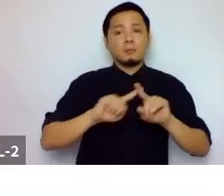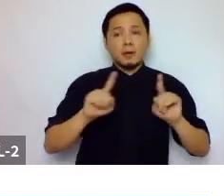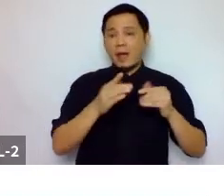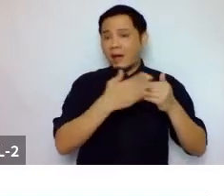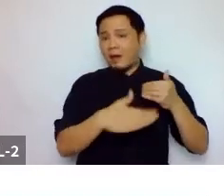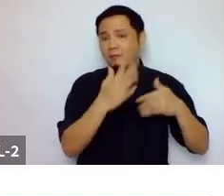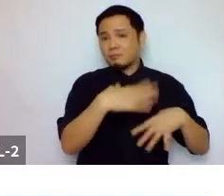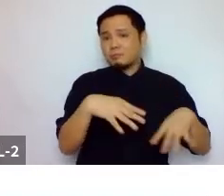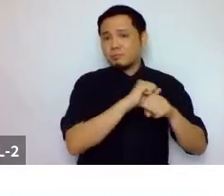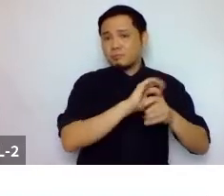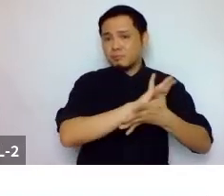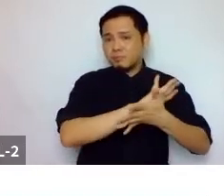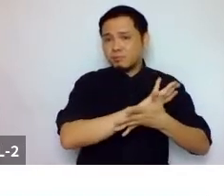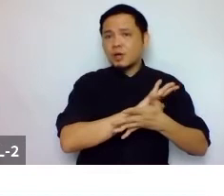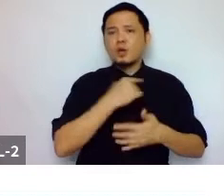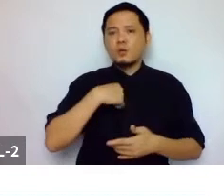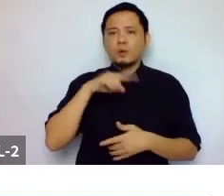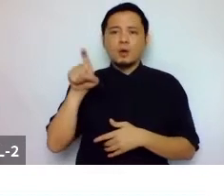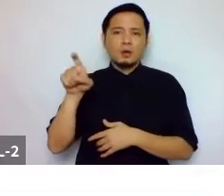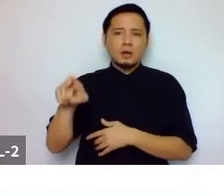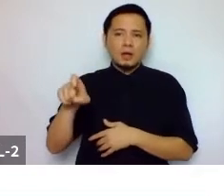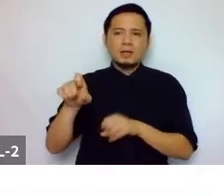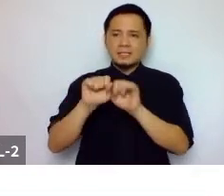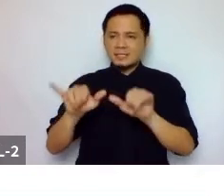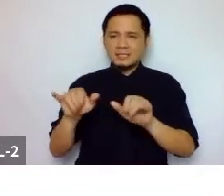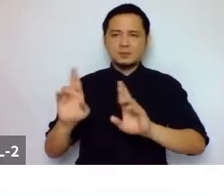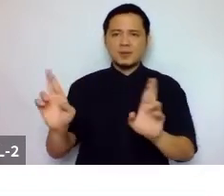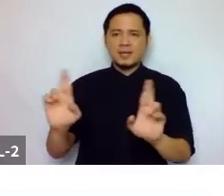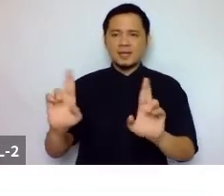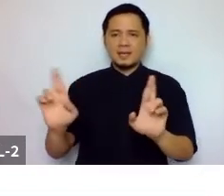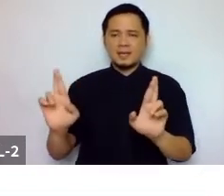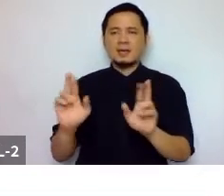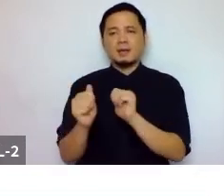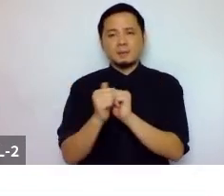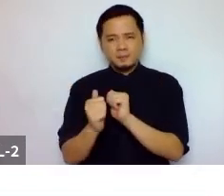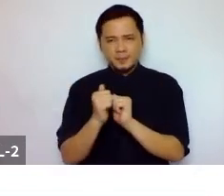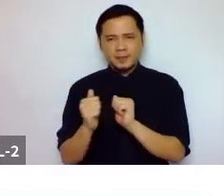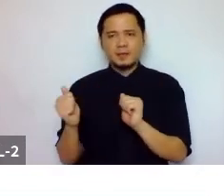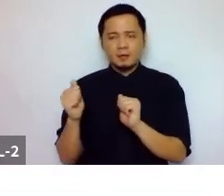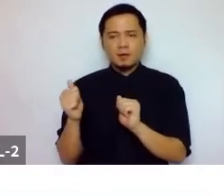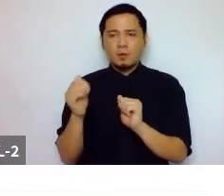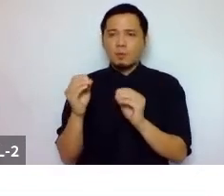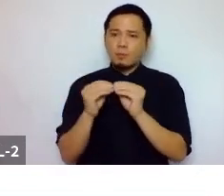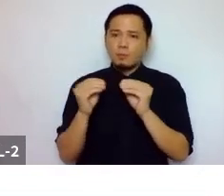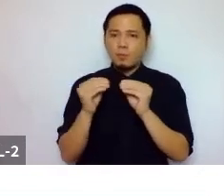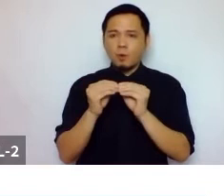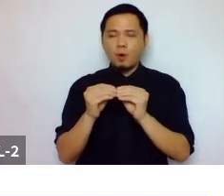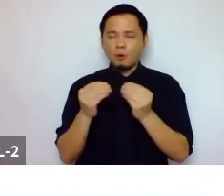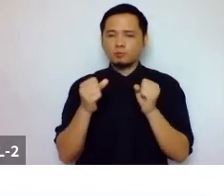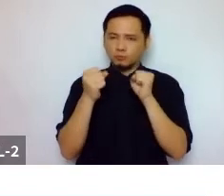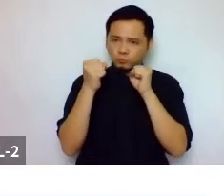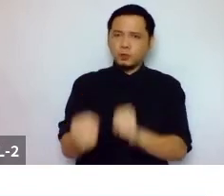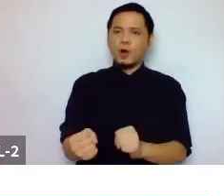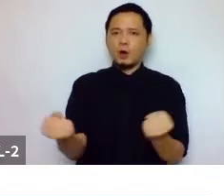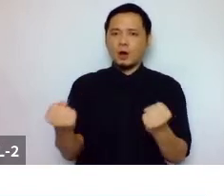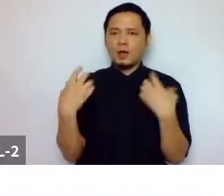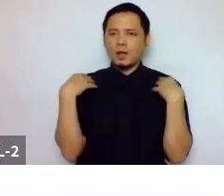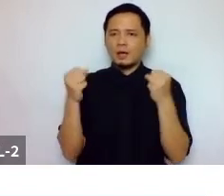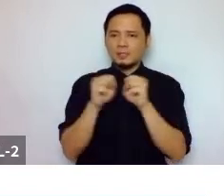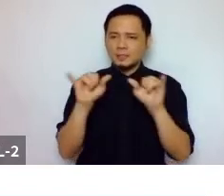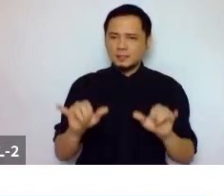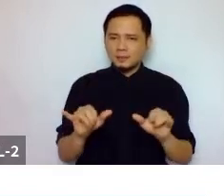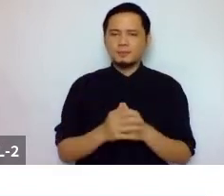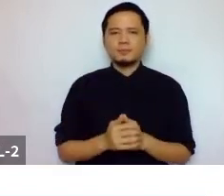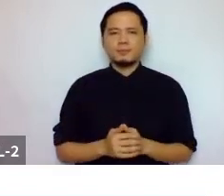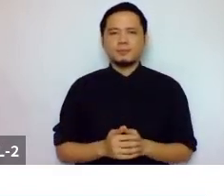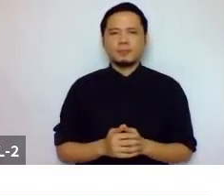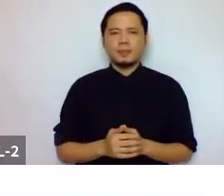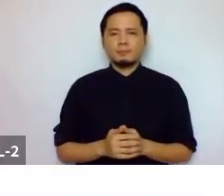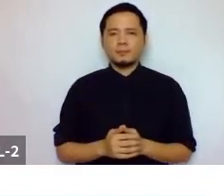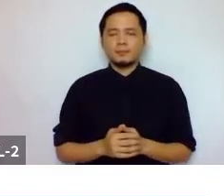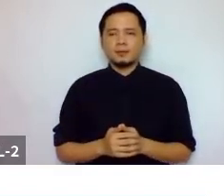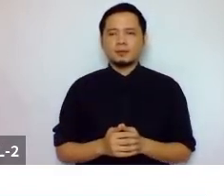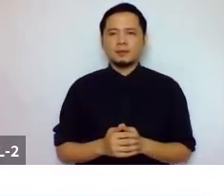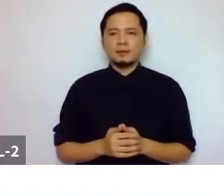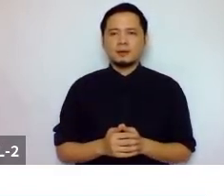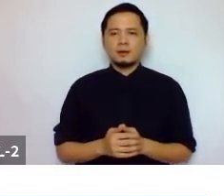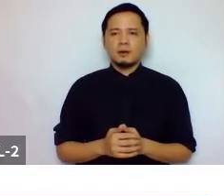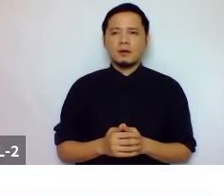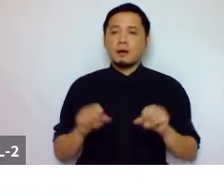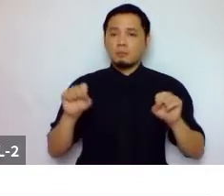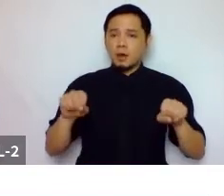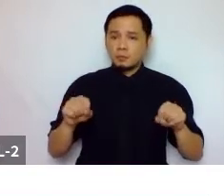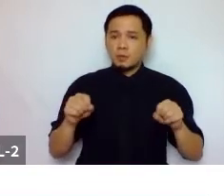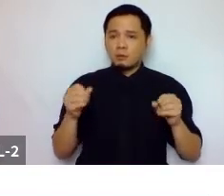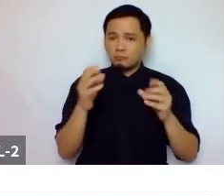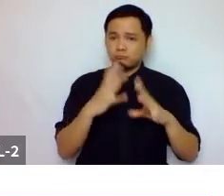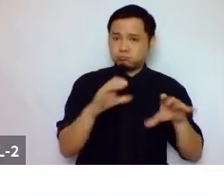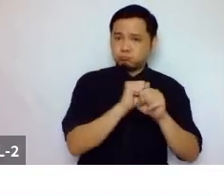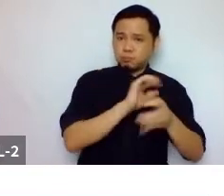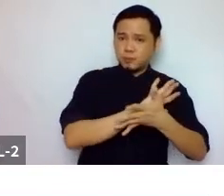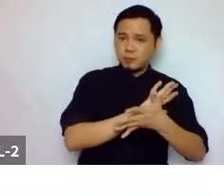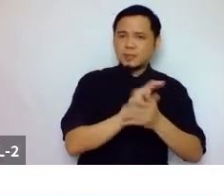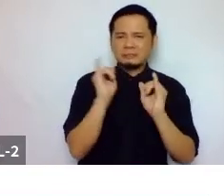we also want things to be in place to make our health systems better and to continue with our routine vaccination after COVID-19.